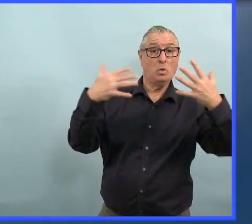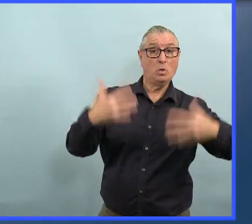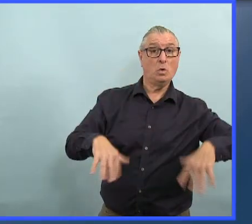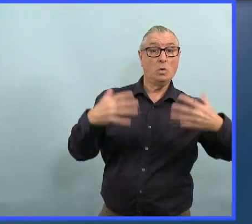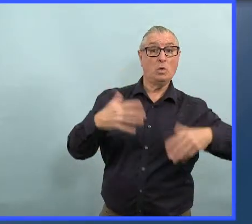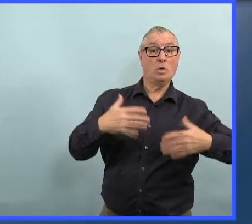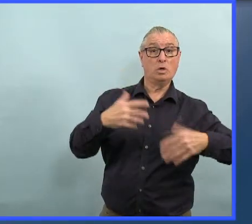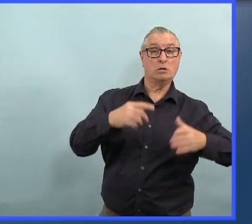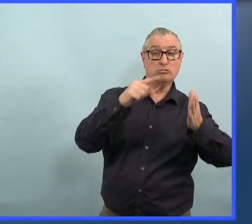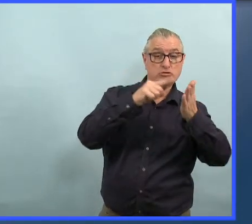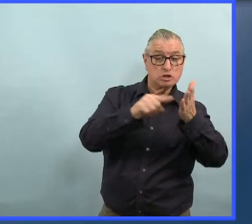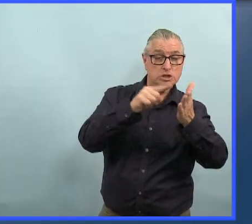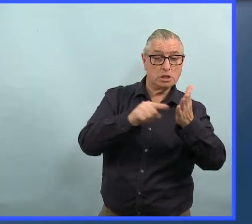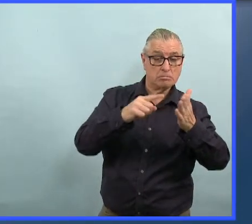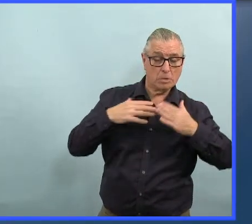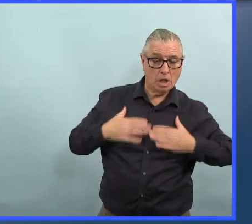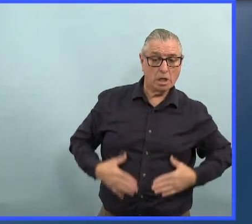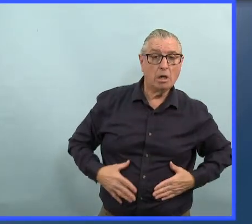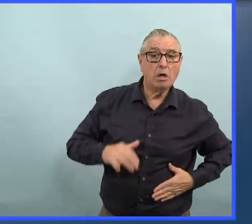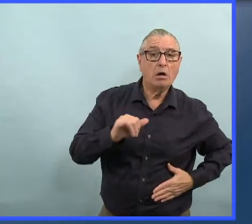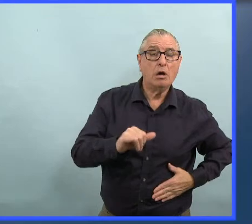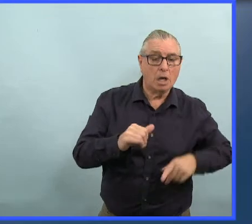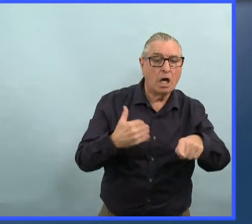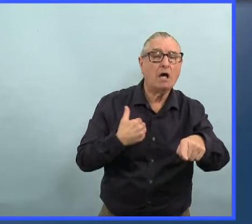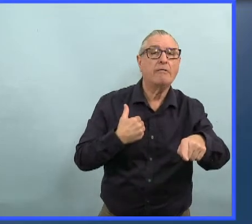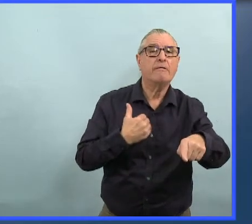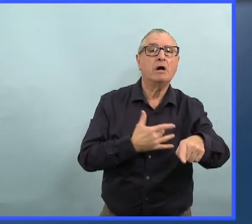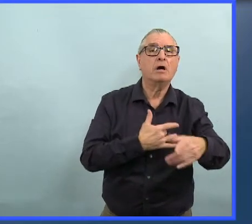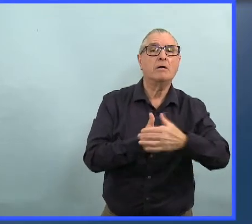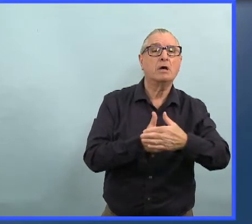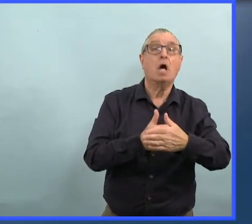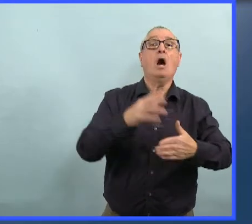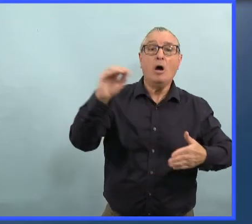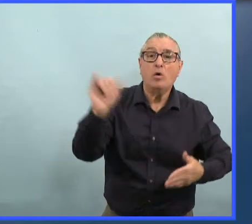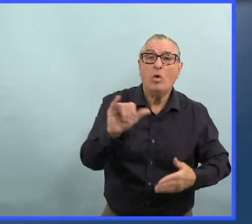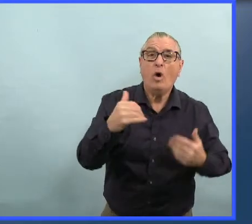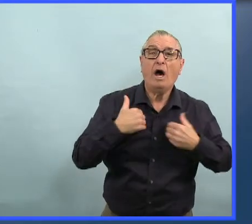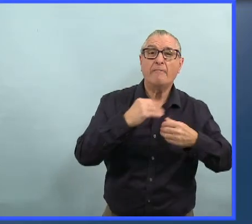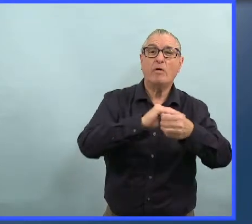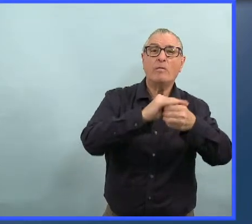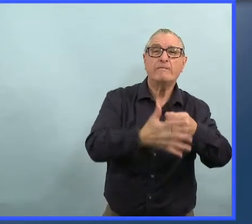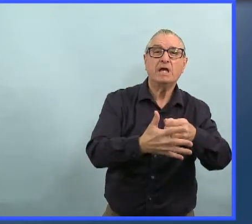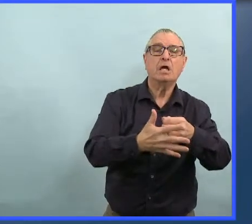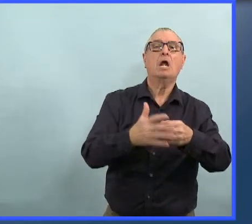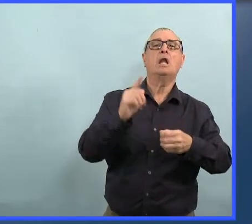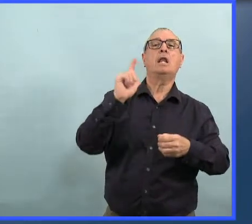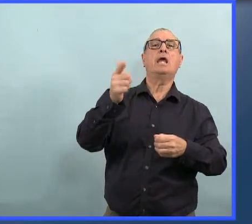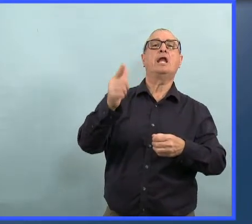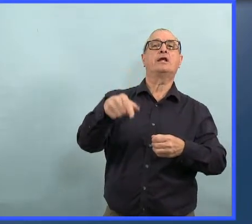they're positive for covet 19 and they eventually die do you know where i'm coming from on this